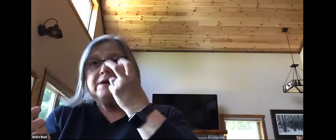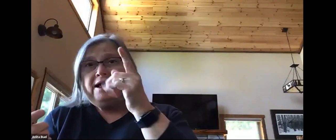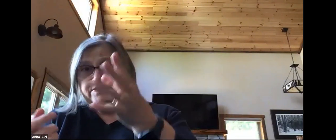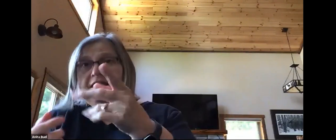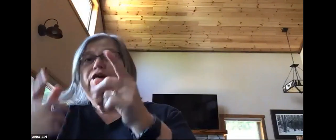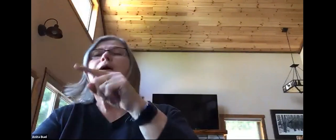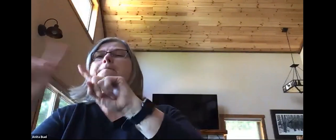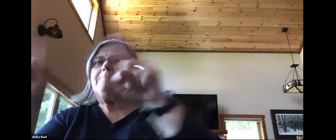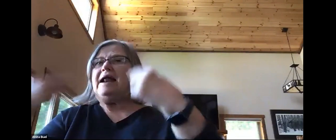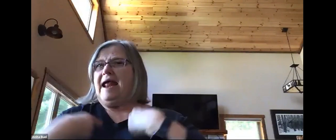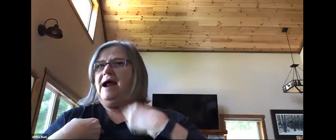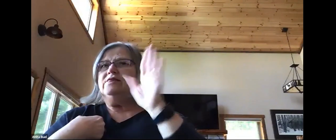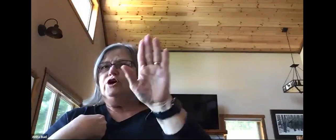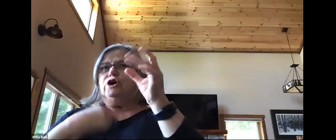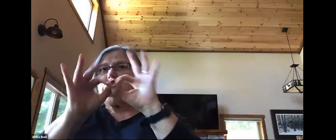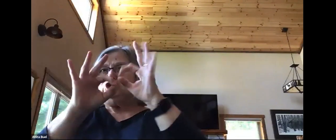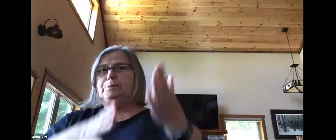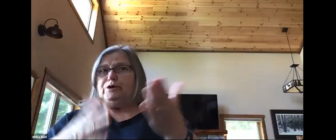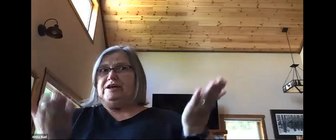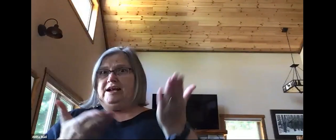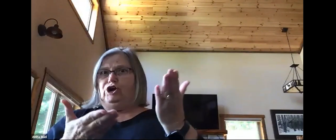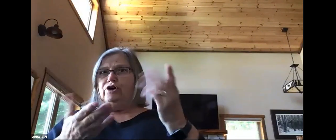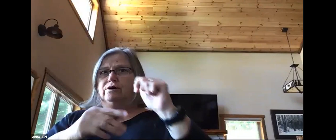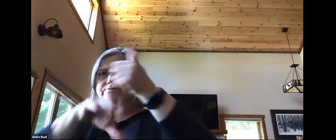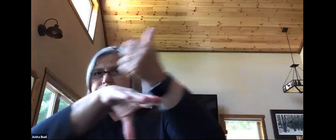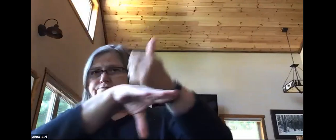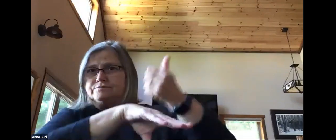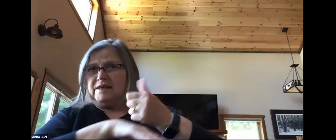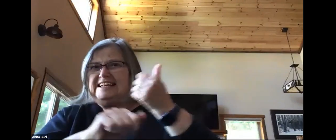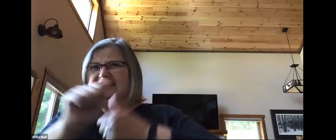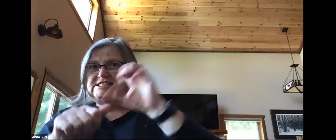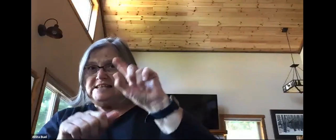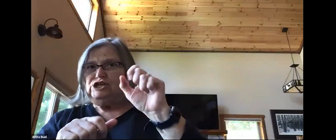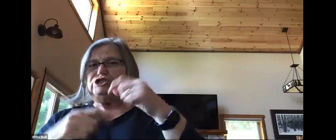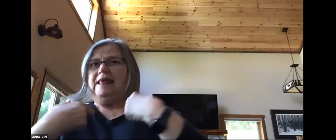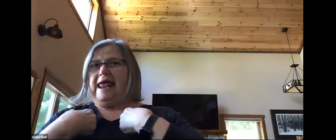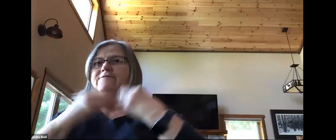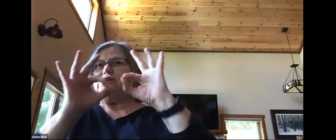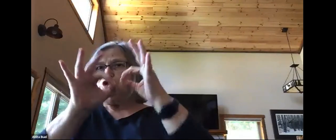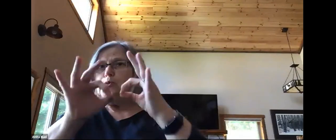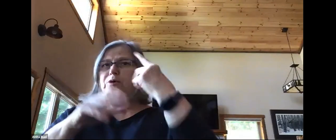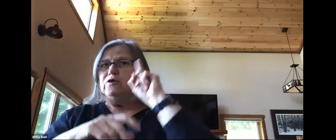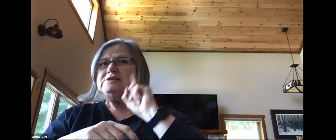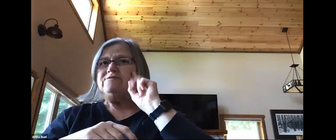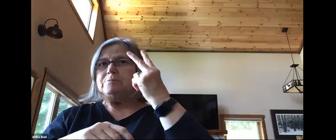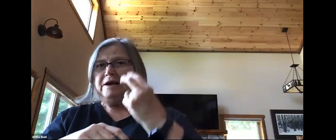communities, and we had deaf, deafblind people there, and we also had interpreters at each station.